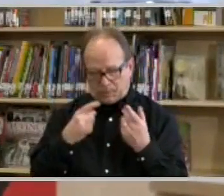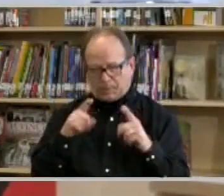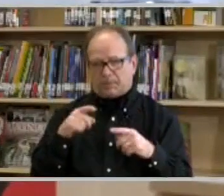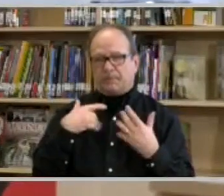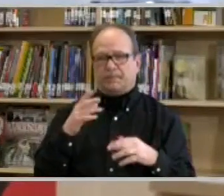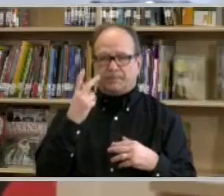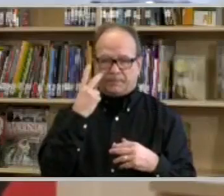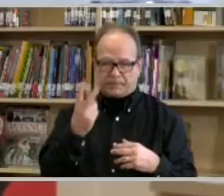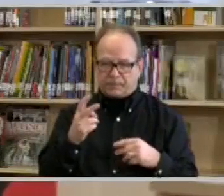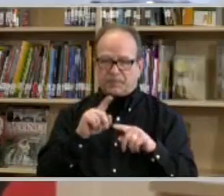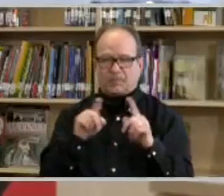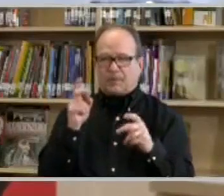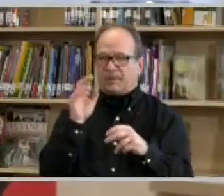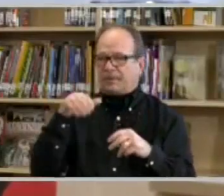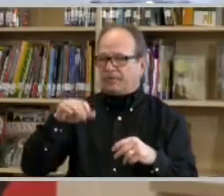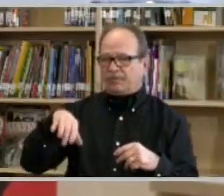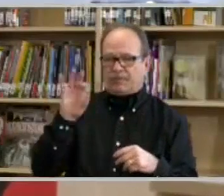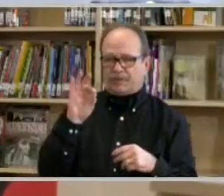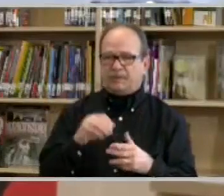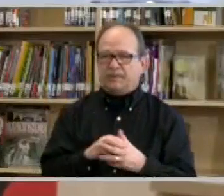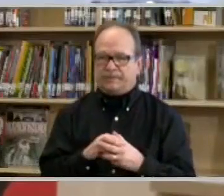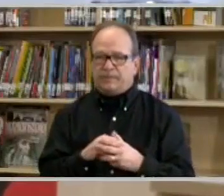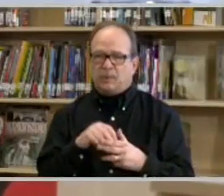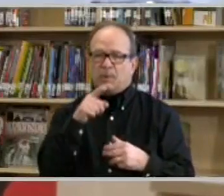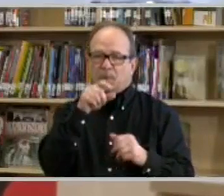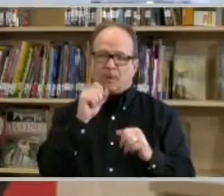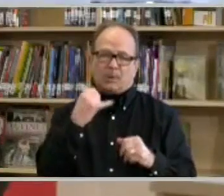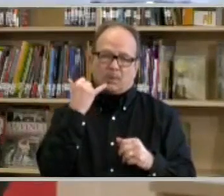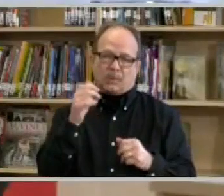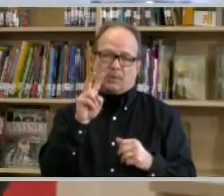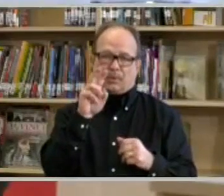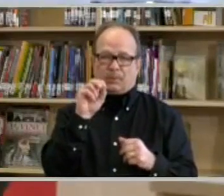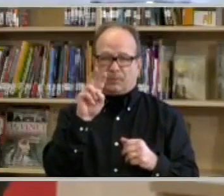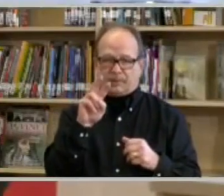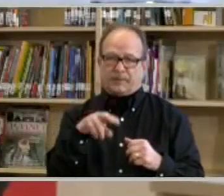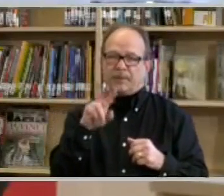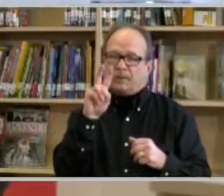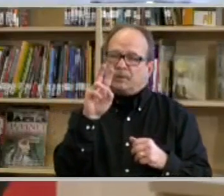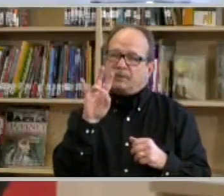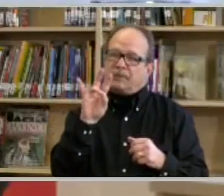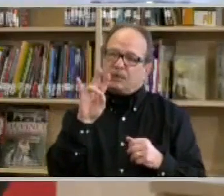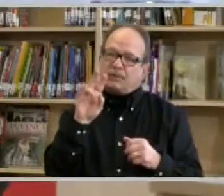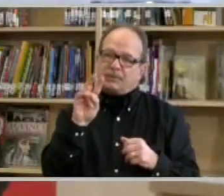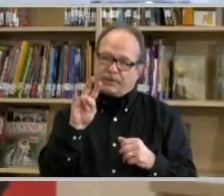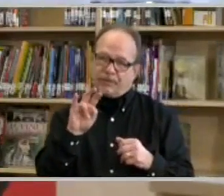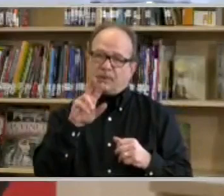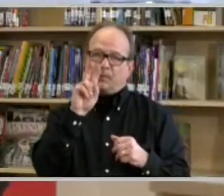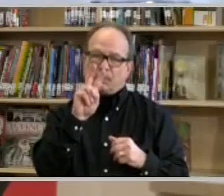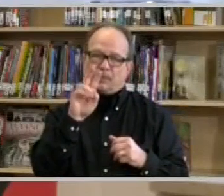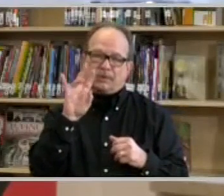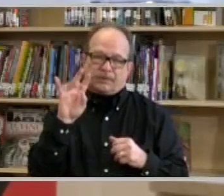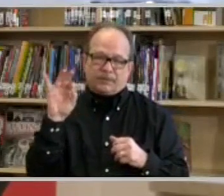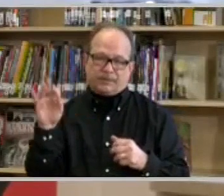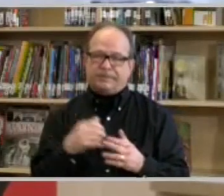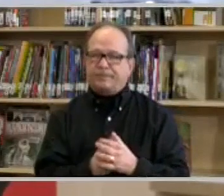REACH OUT TO US AT 202-727-9099.